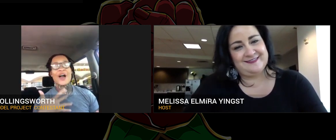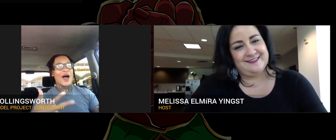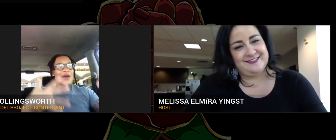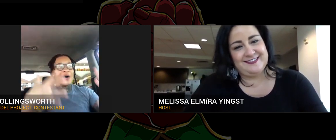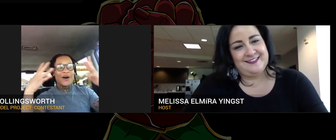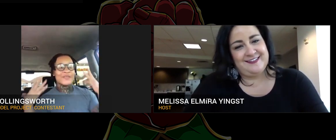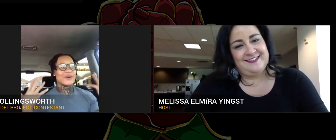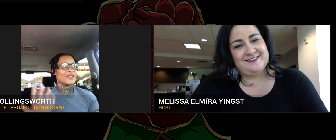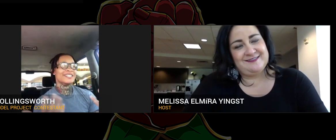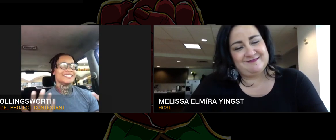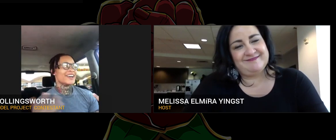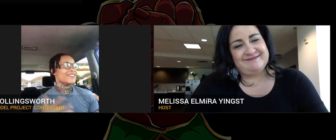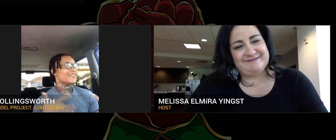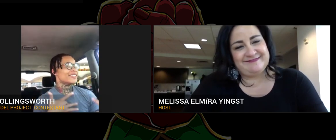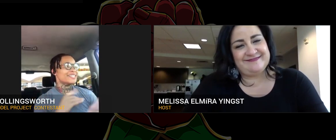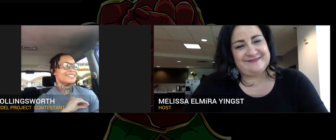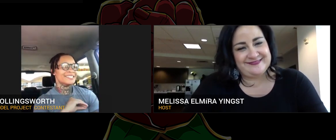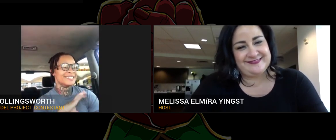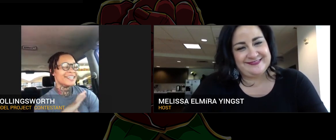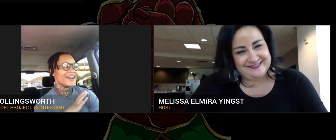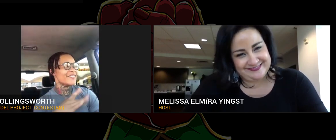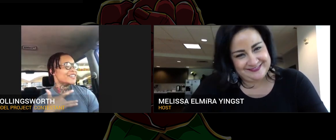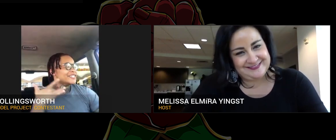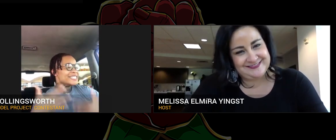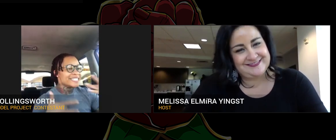I feel overwhelmed, like I feel flattered and excited.